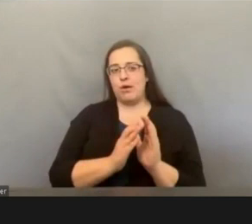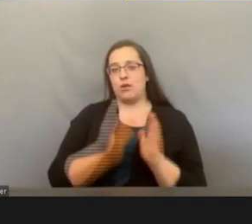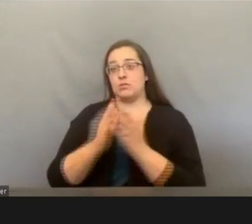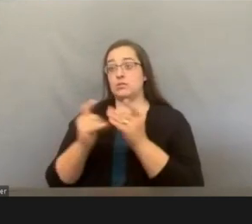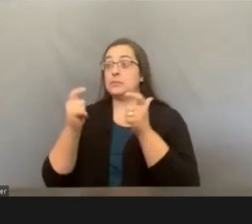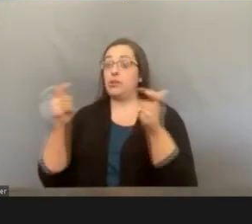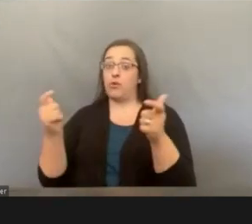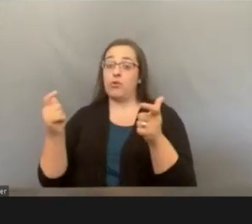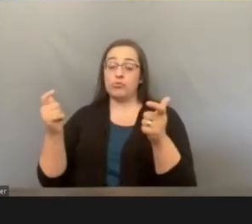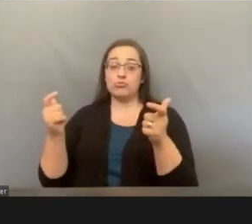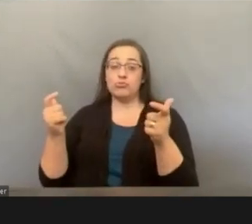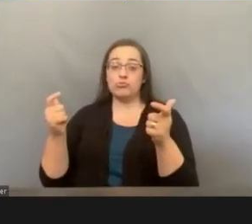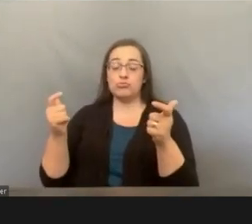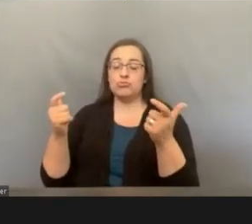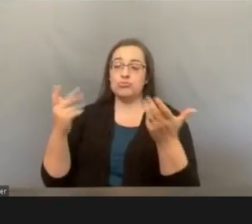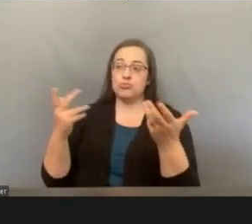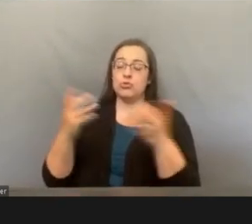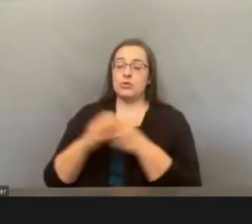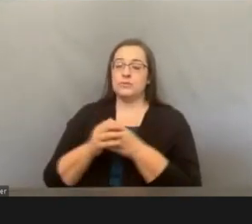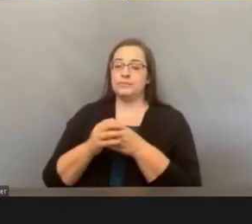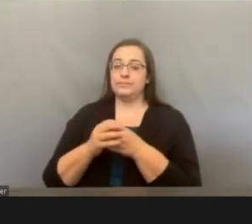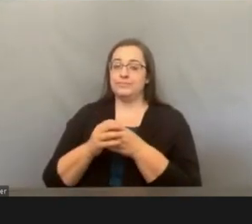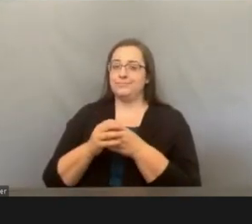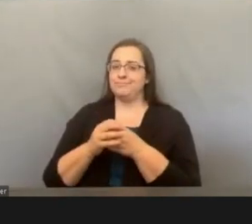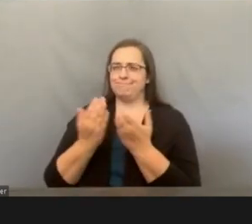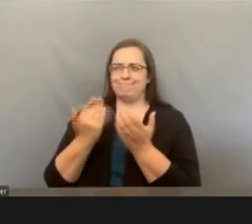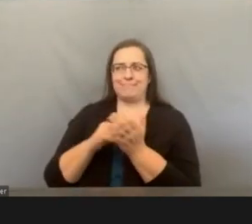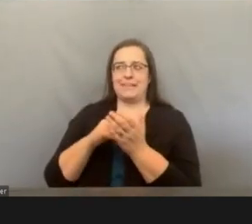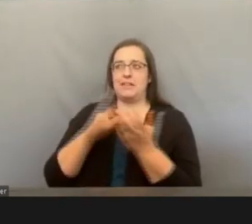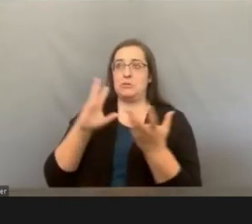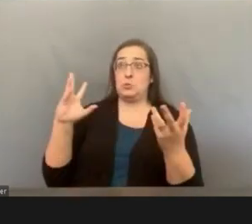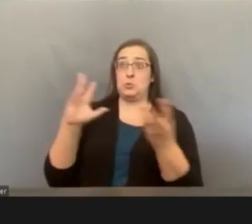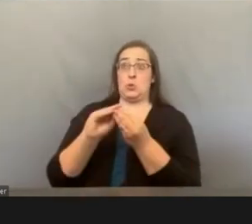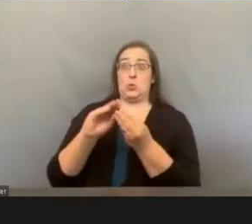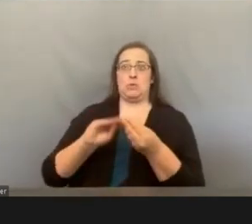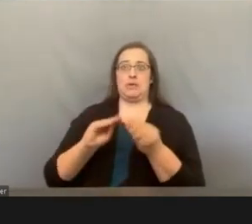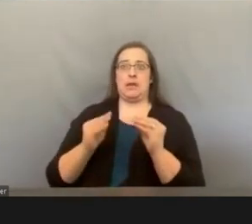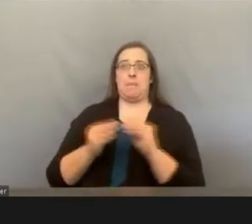NUMBERS ON THE SPECIFIC FACILITIES. EACH NURSING HOME HAS A DIFFERENT NUMBER OF PATIENTS SO